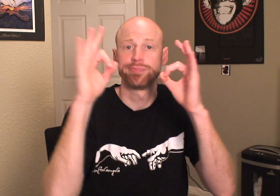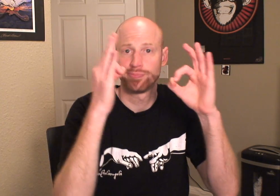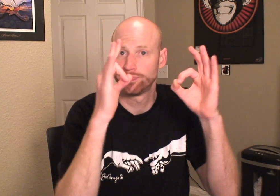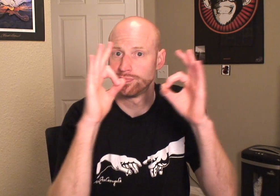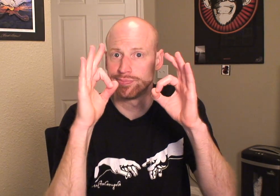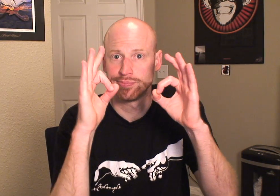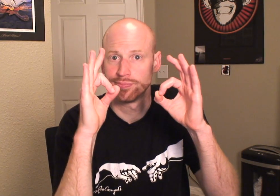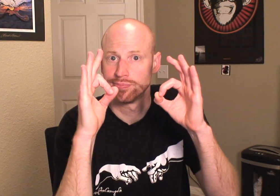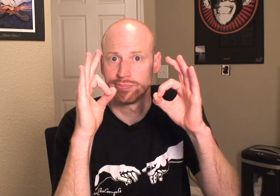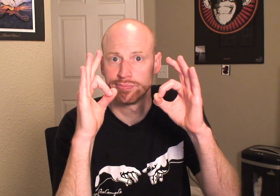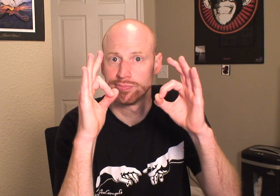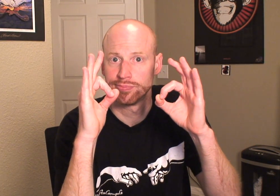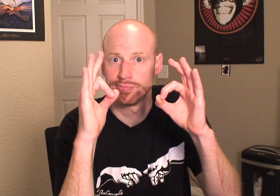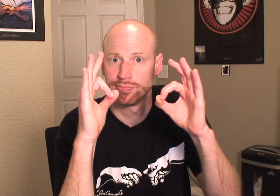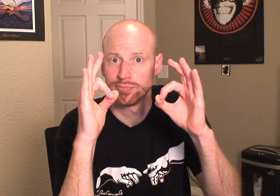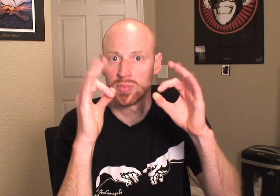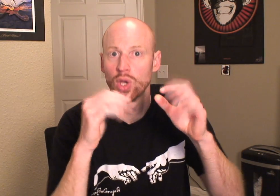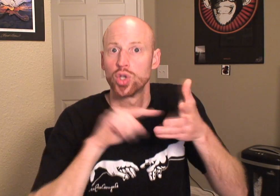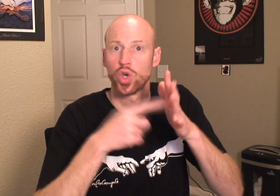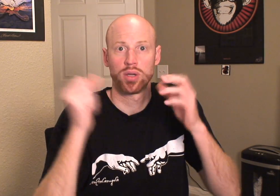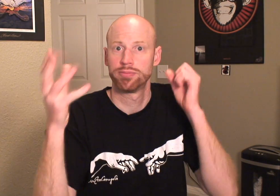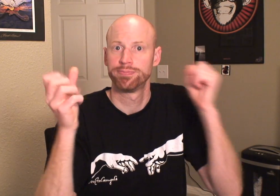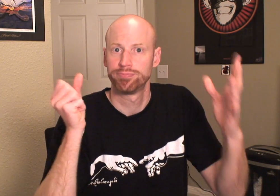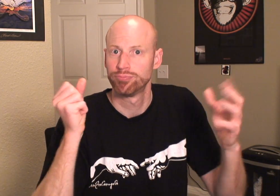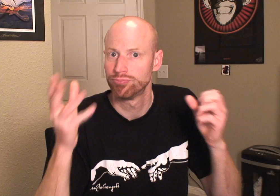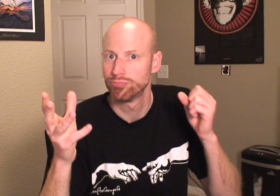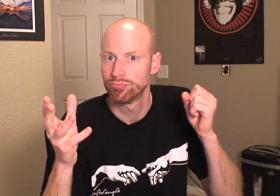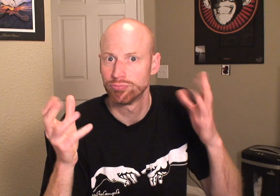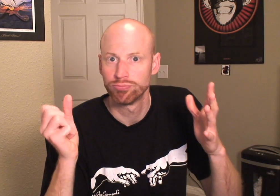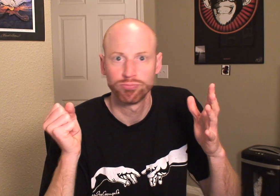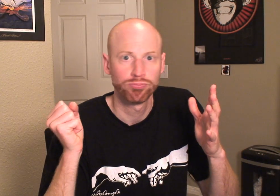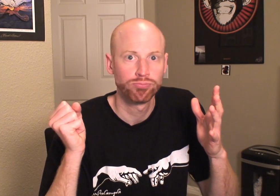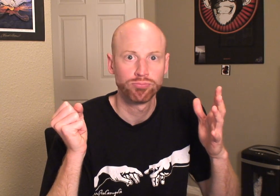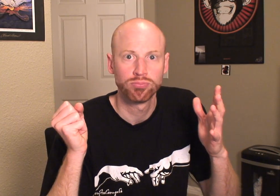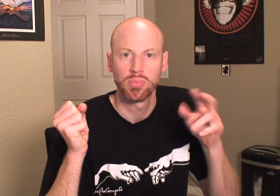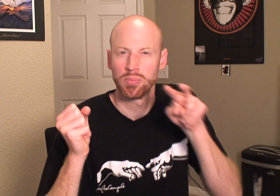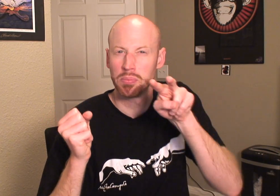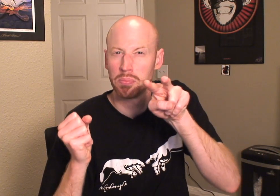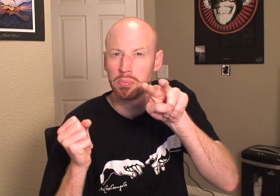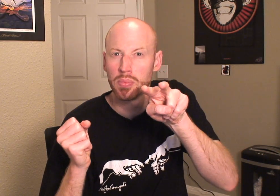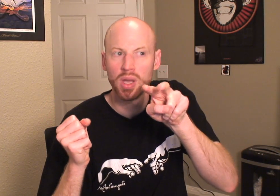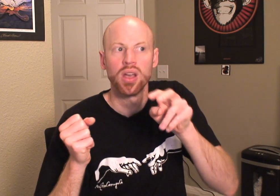and s/he starts to make more eye contact with you (the interpreter),